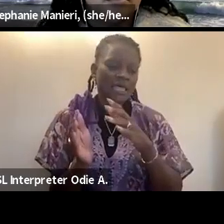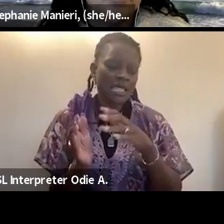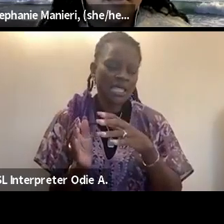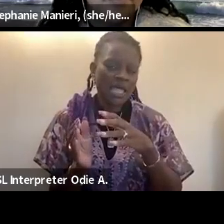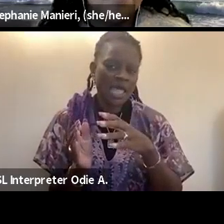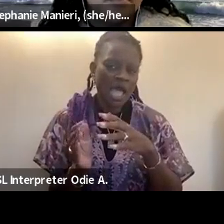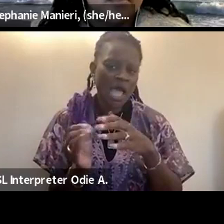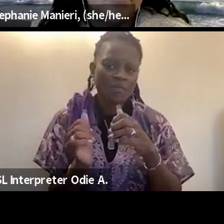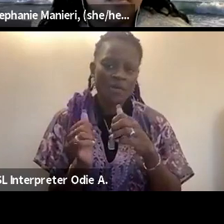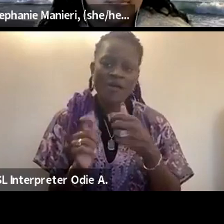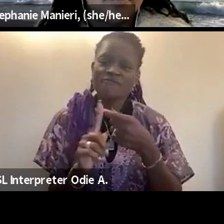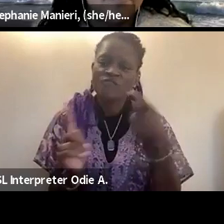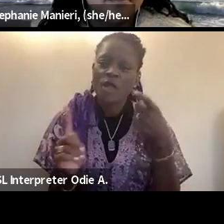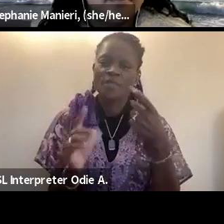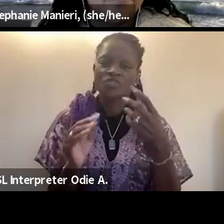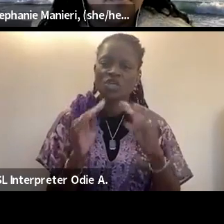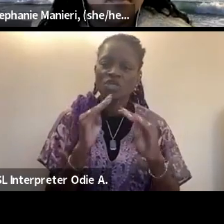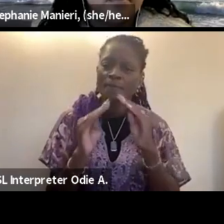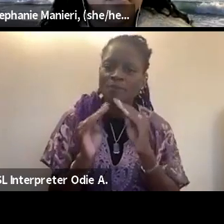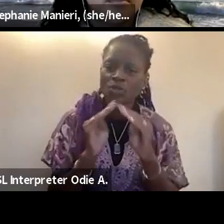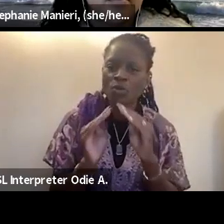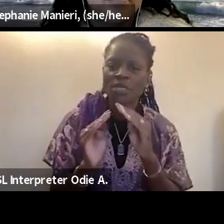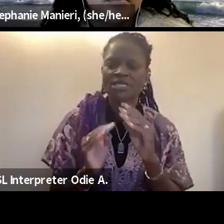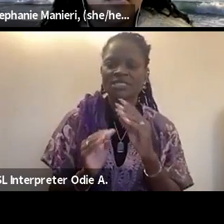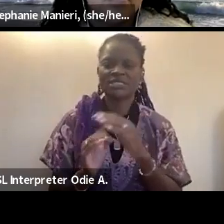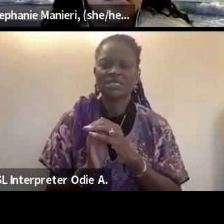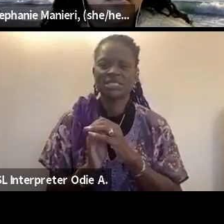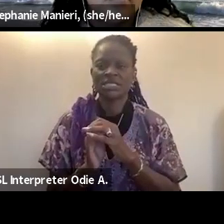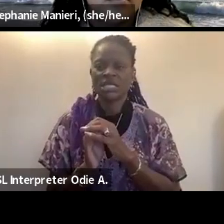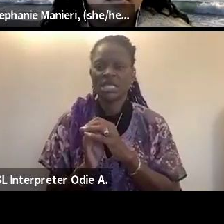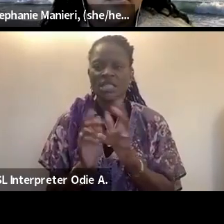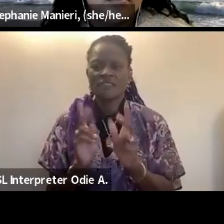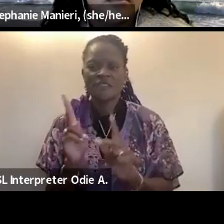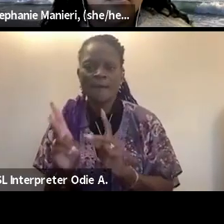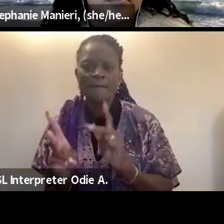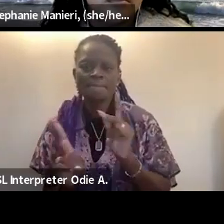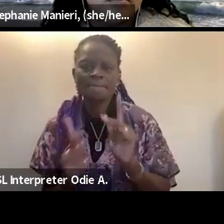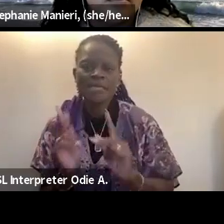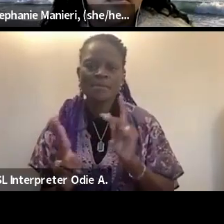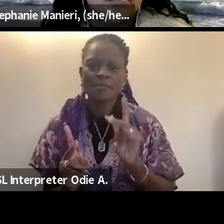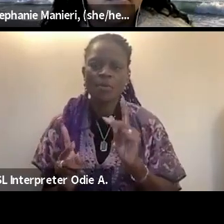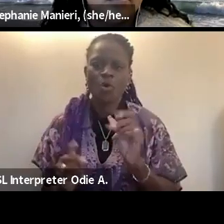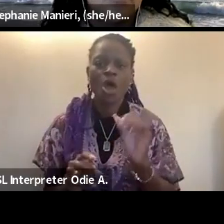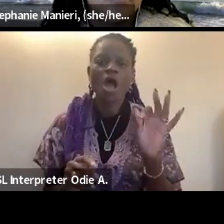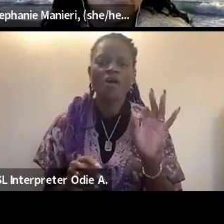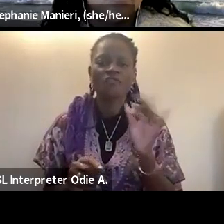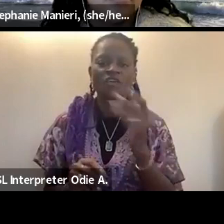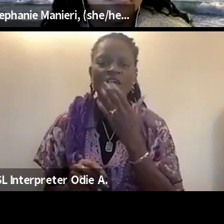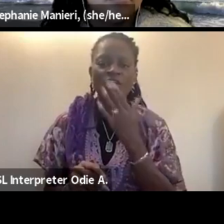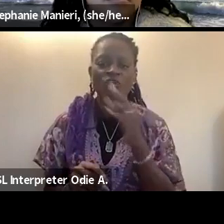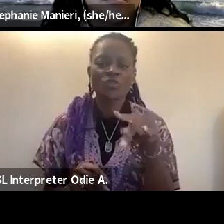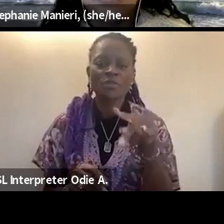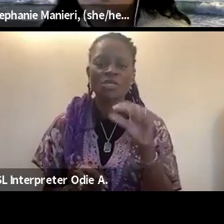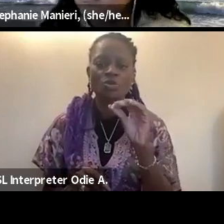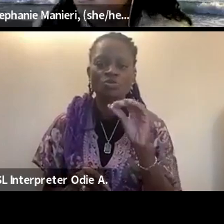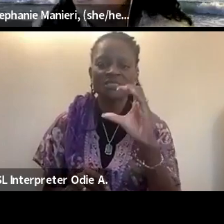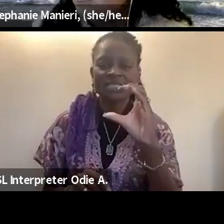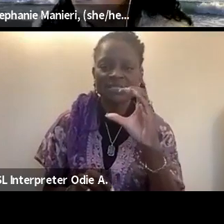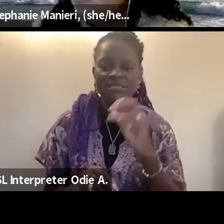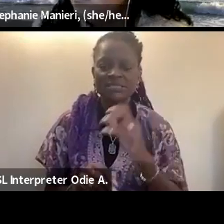our promotor, the folks who are people of color, right? And that have the lived experiences.